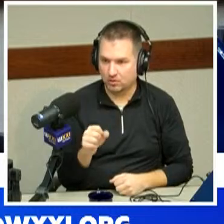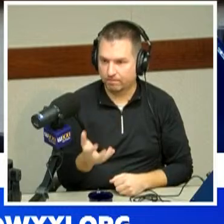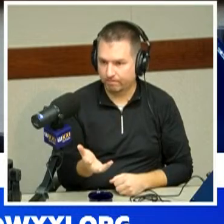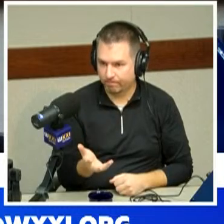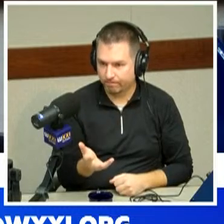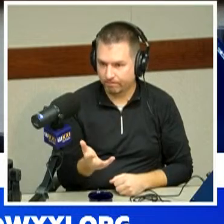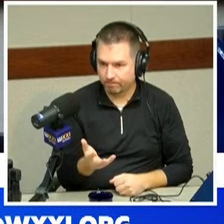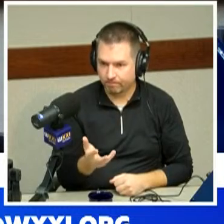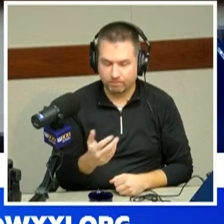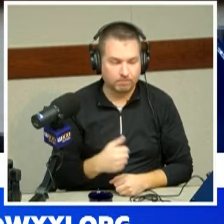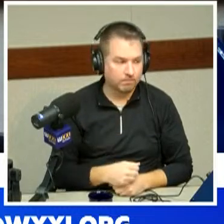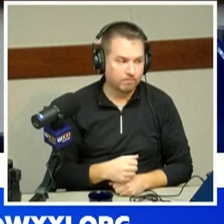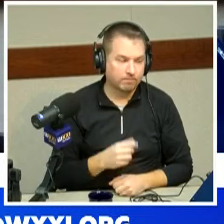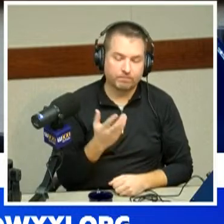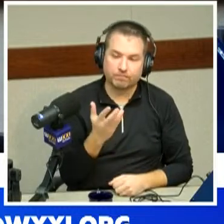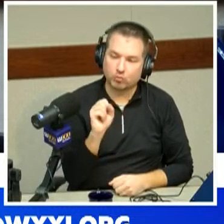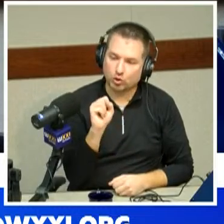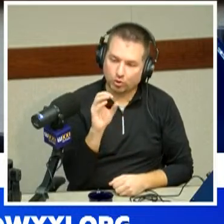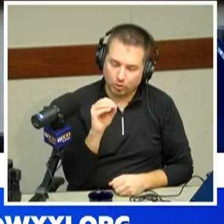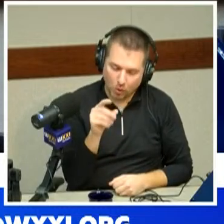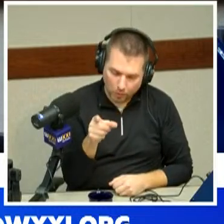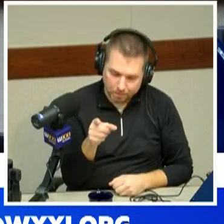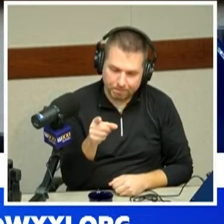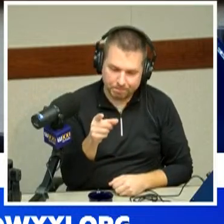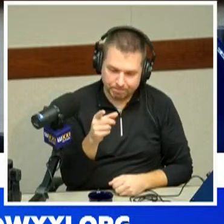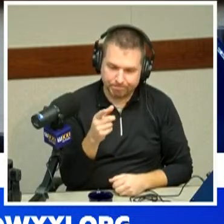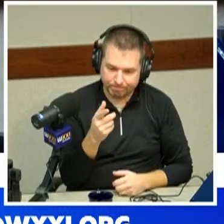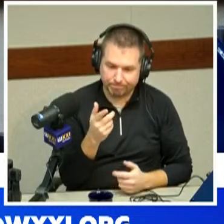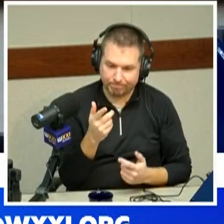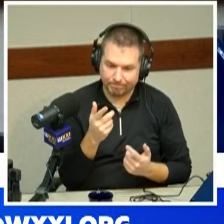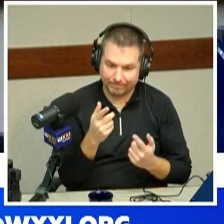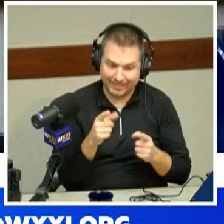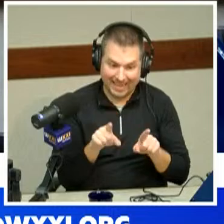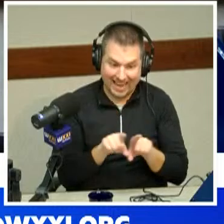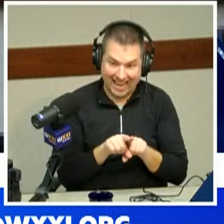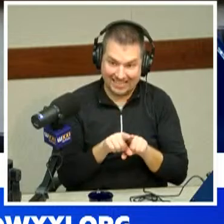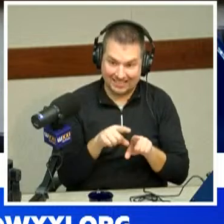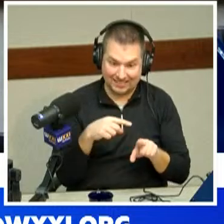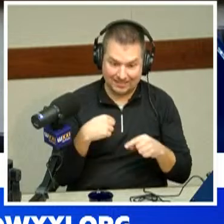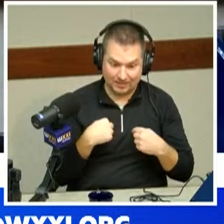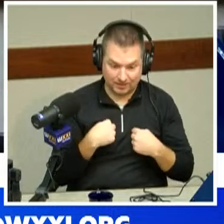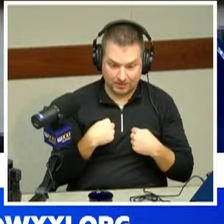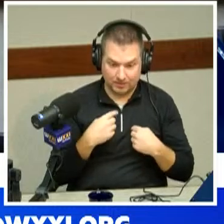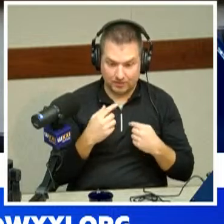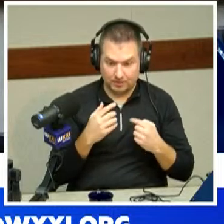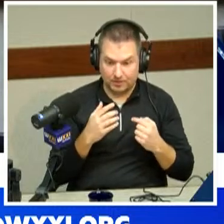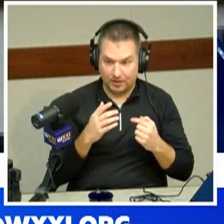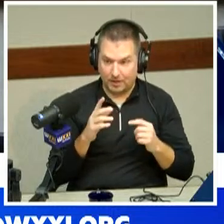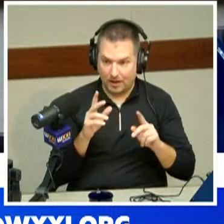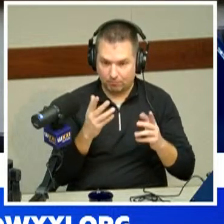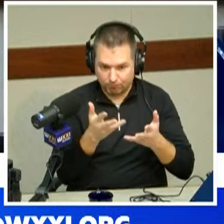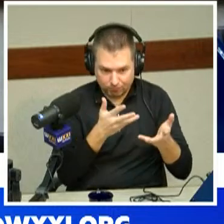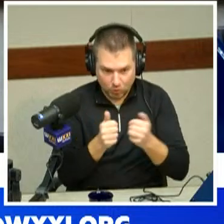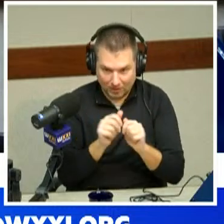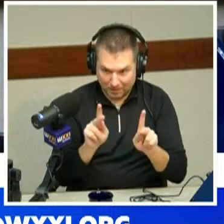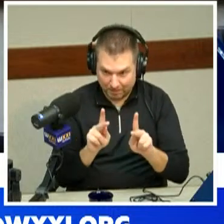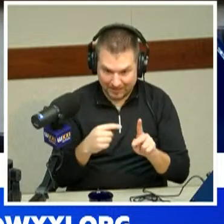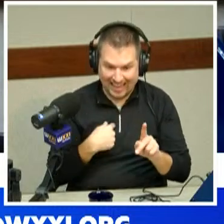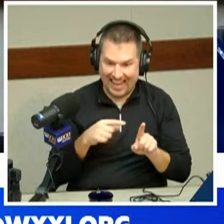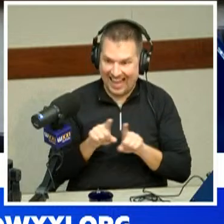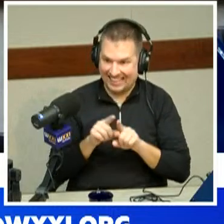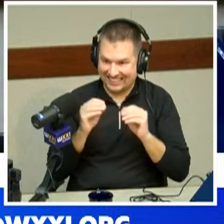um so we as you know as a people person a teacher at heart it's always best to learn a language in